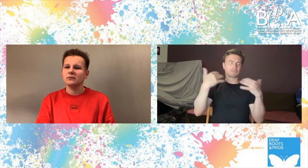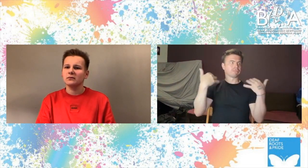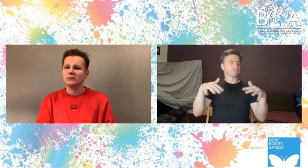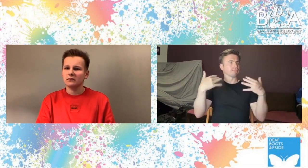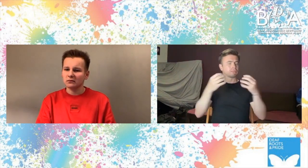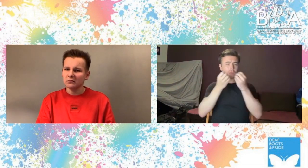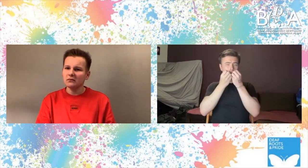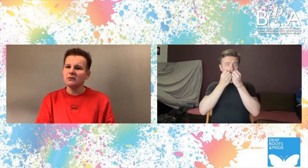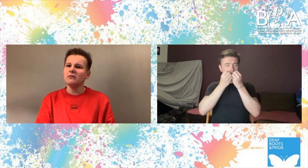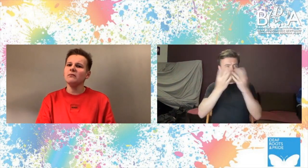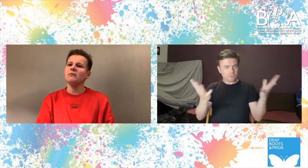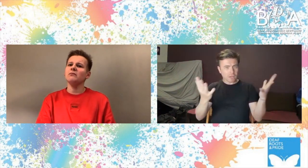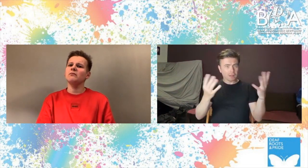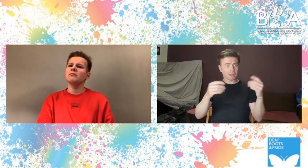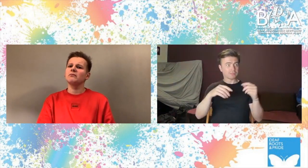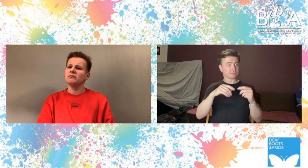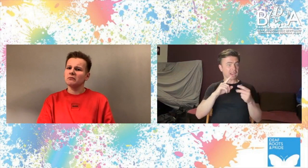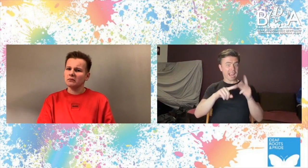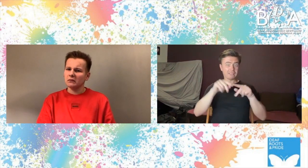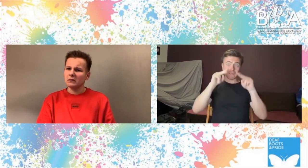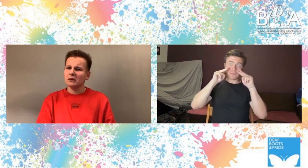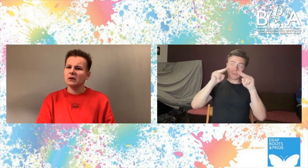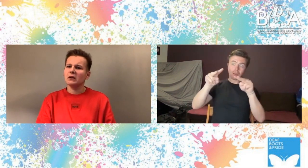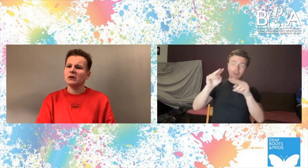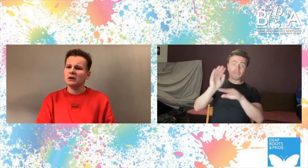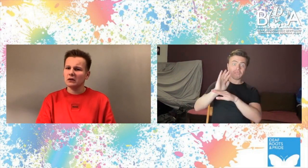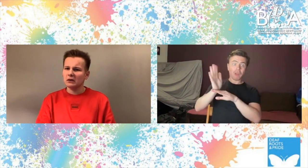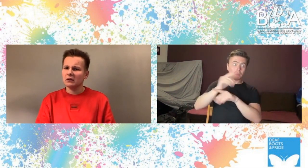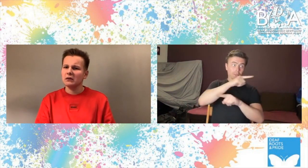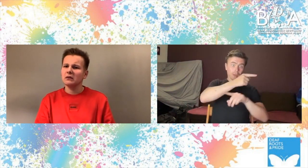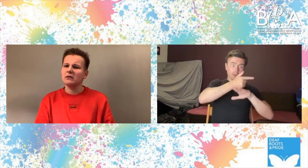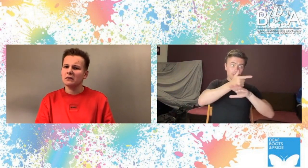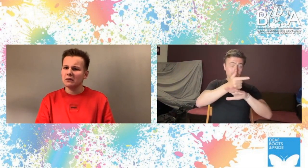And his work is absolutely fantastic. If you see his vision in some of the films